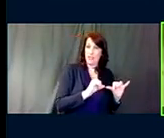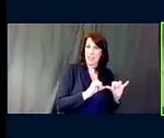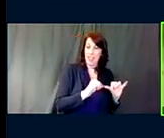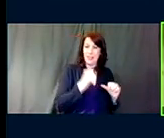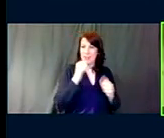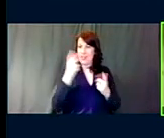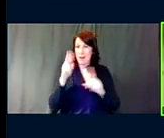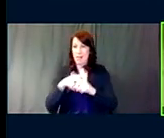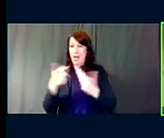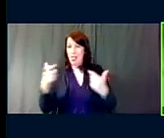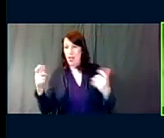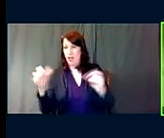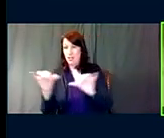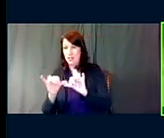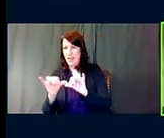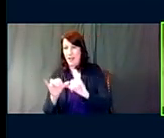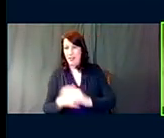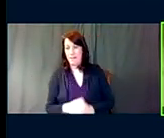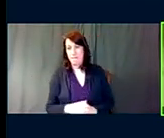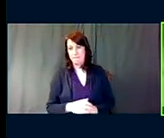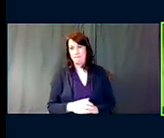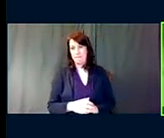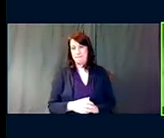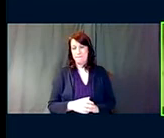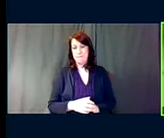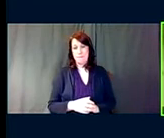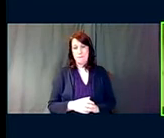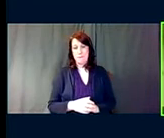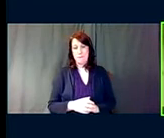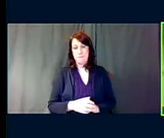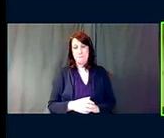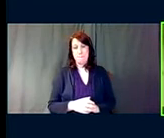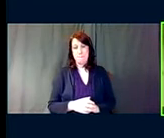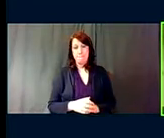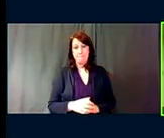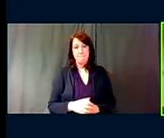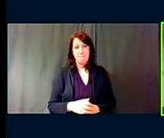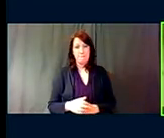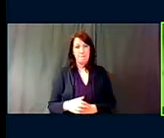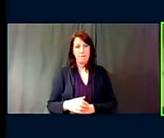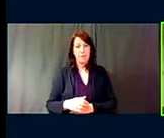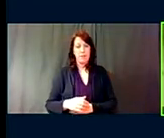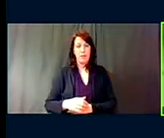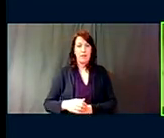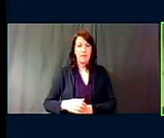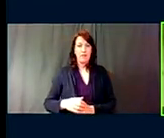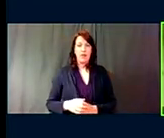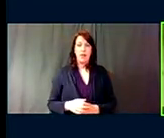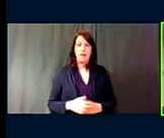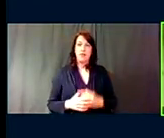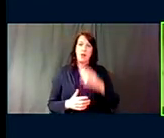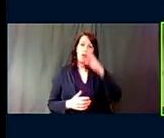SMALLER SCALE DO NOT APPLY ON THE LARGER SCALE. SO, NEXT SLIDE PLEASE.